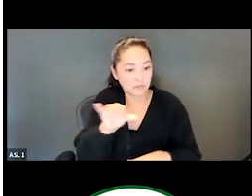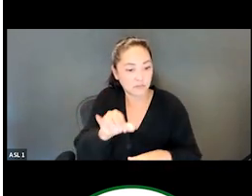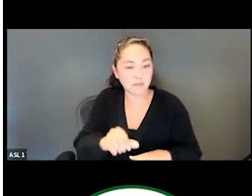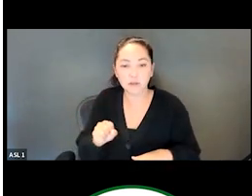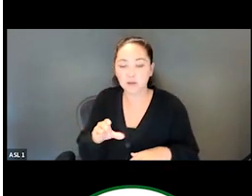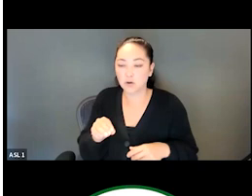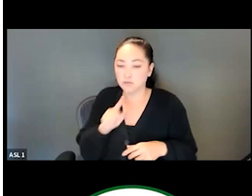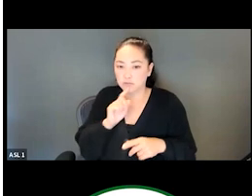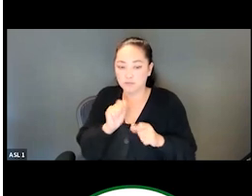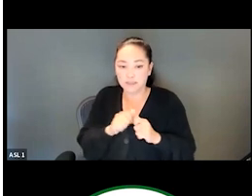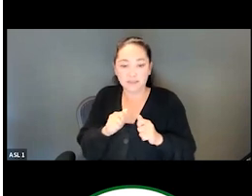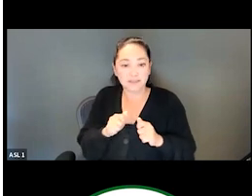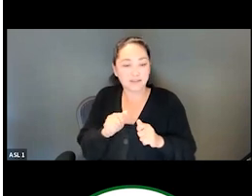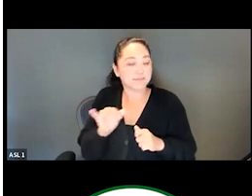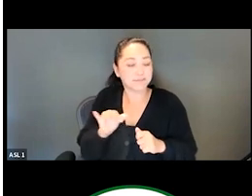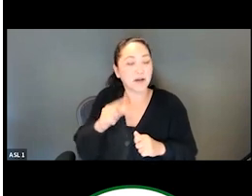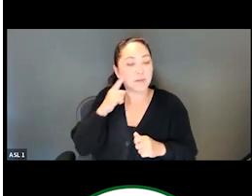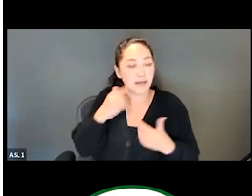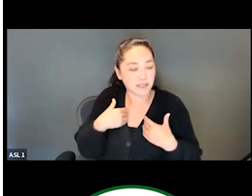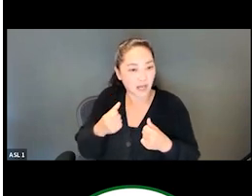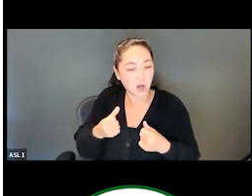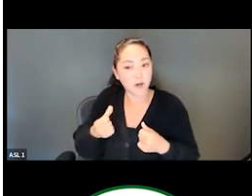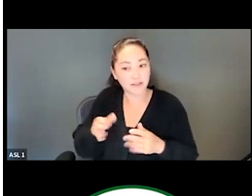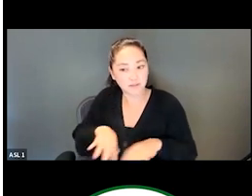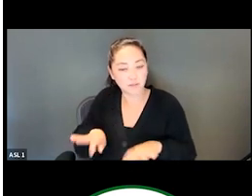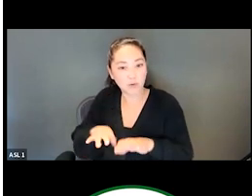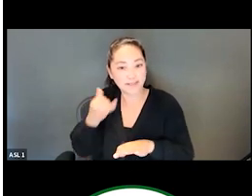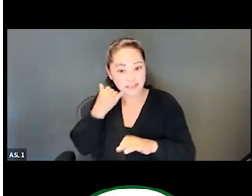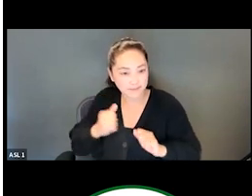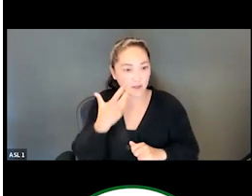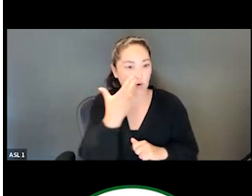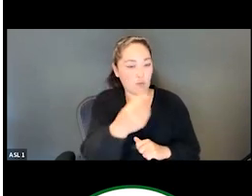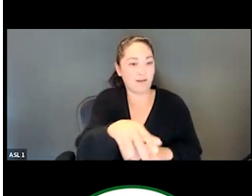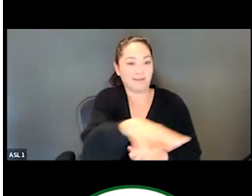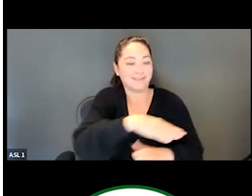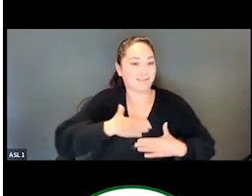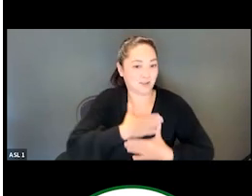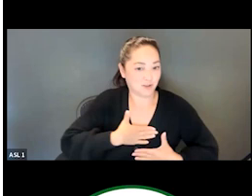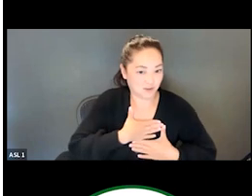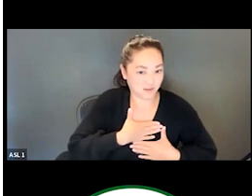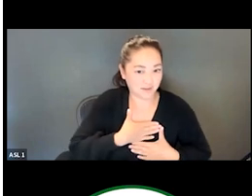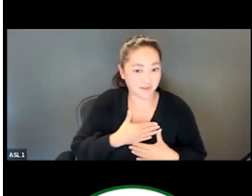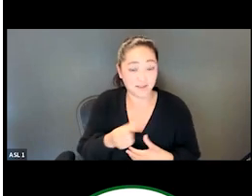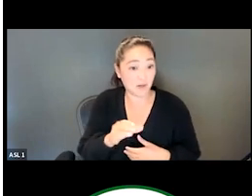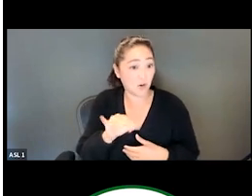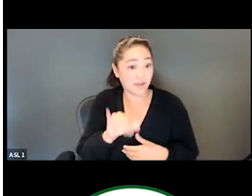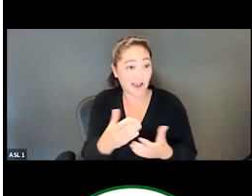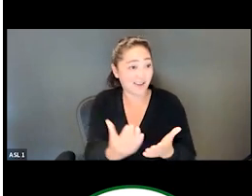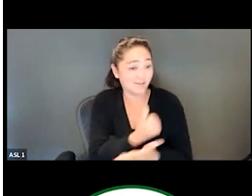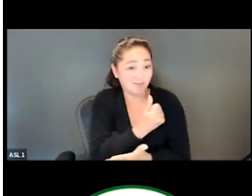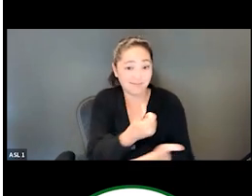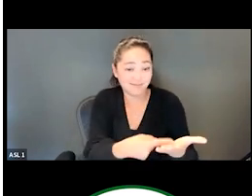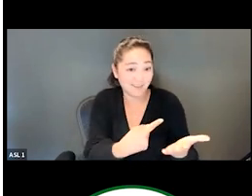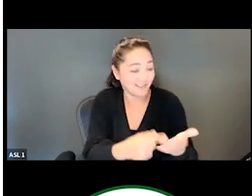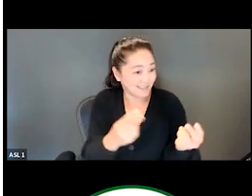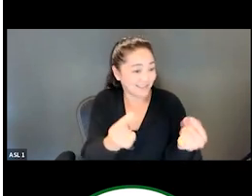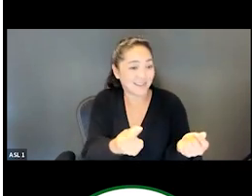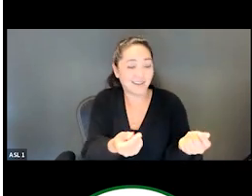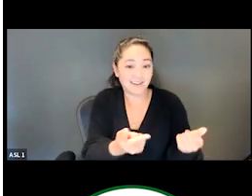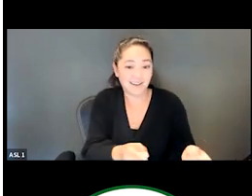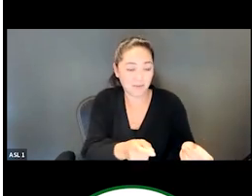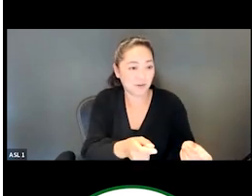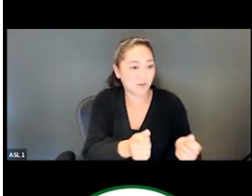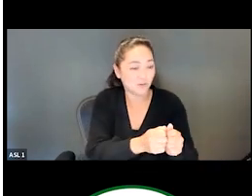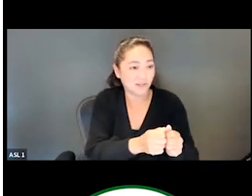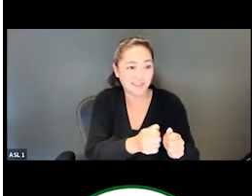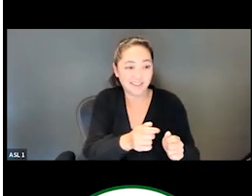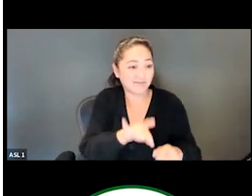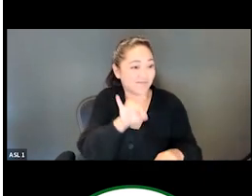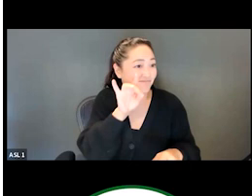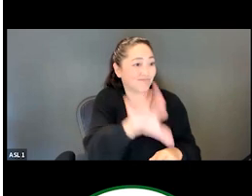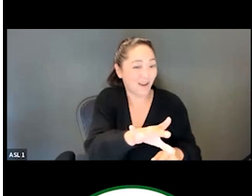Just like, just like that. Everybody participating. Federal government, government of Even the